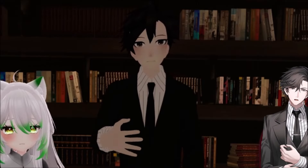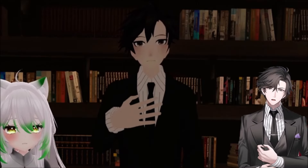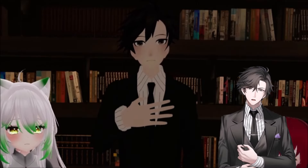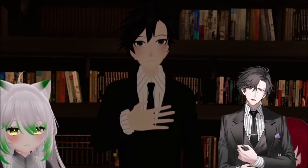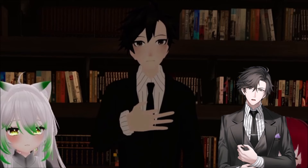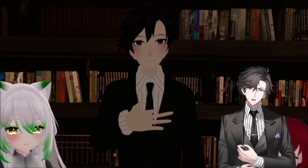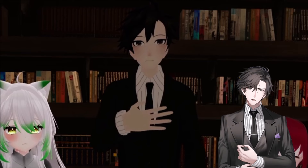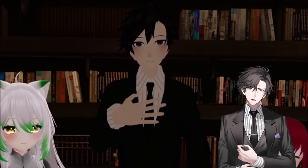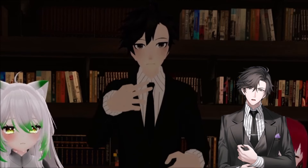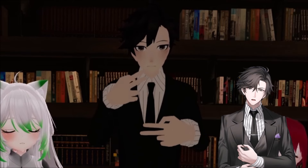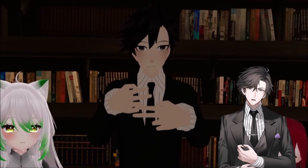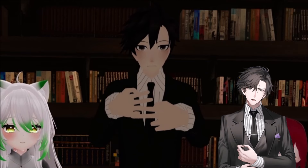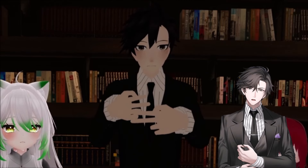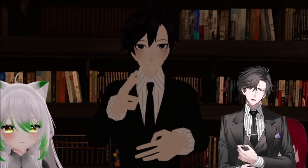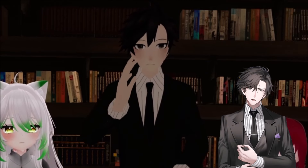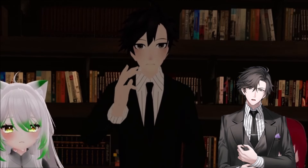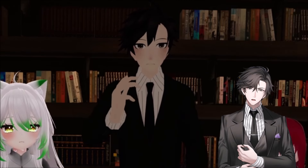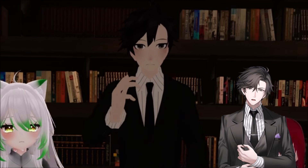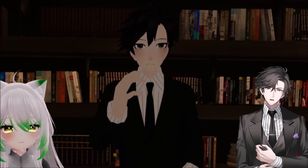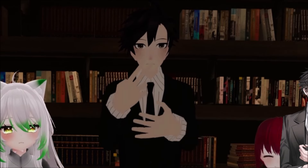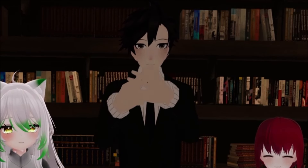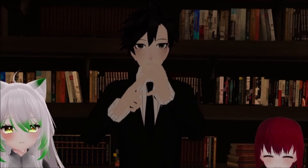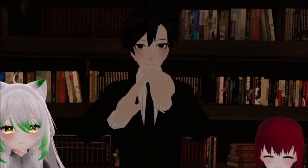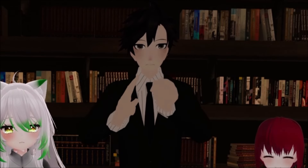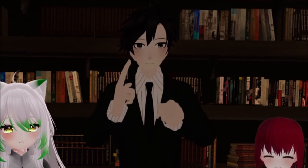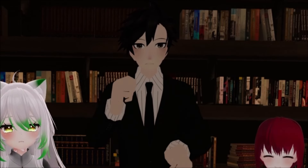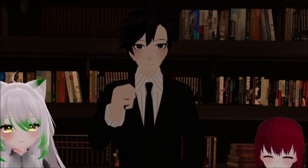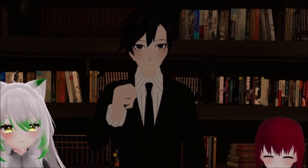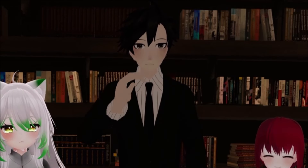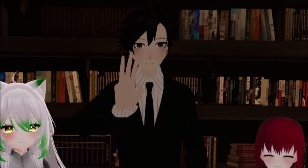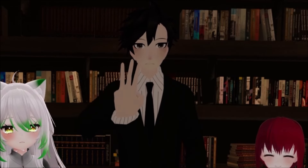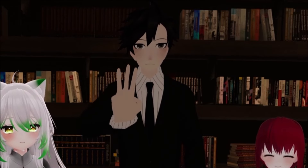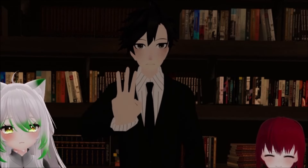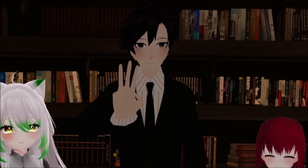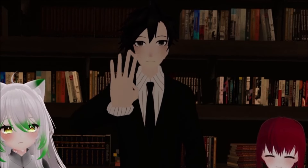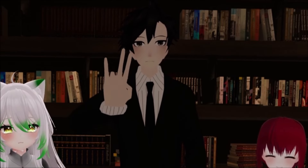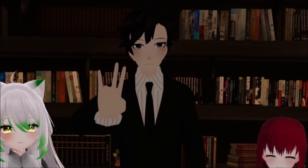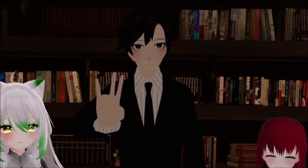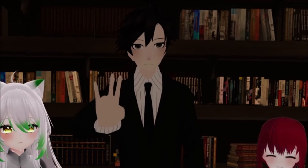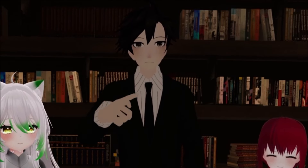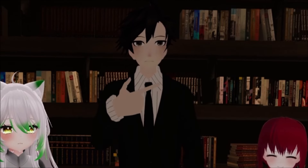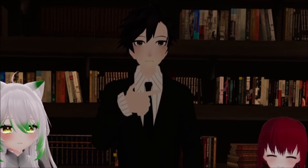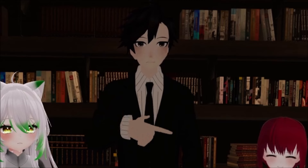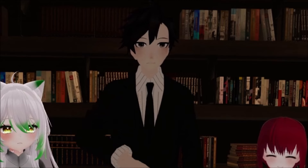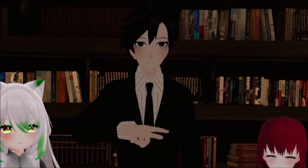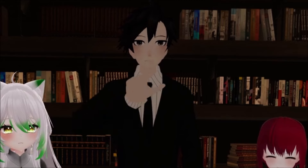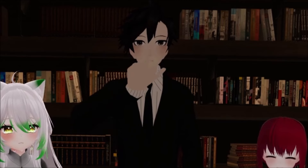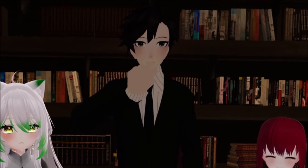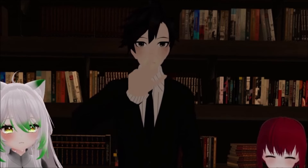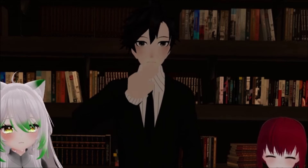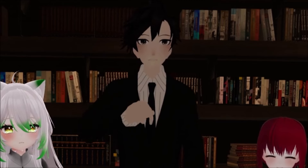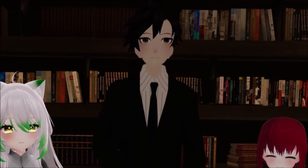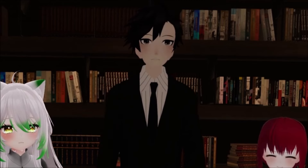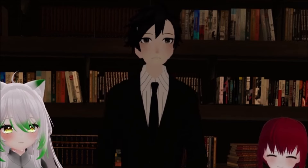(American Sign Language) My name is Crow_Se7en and this is my sign name